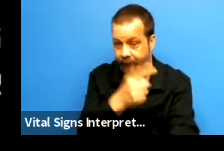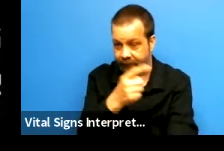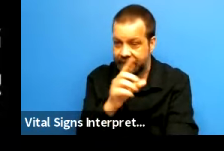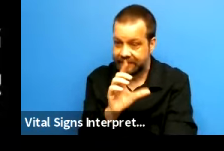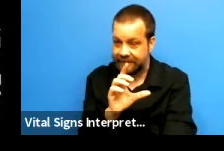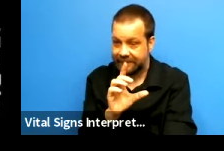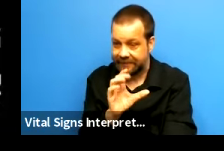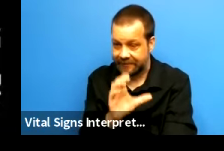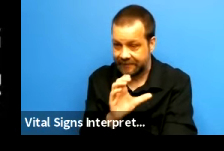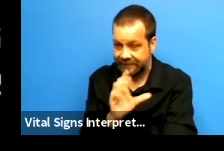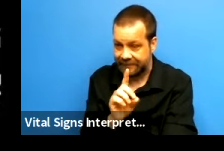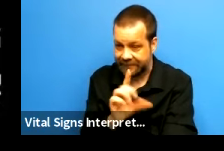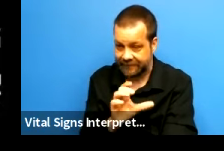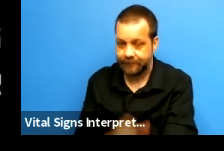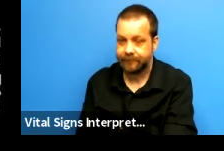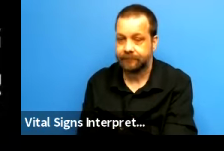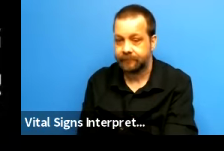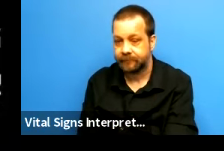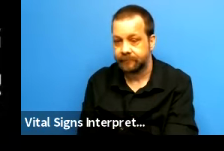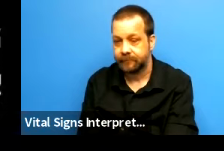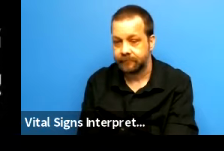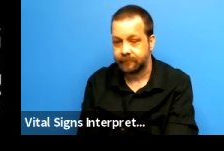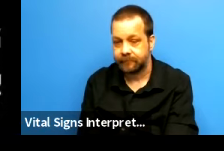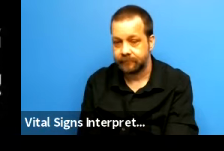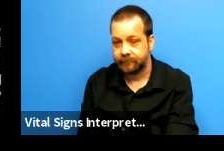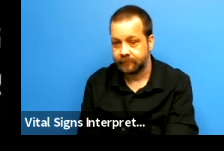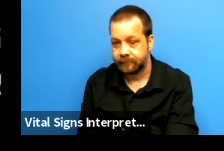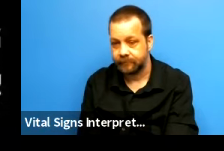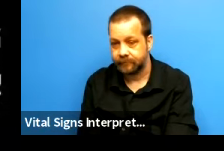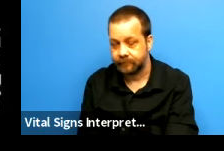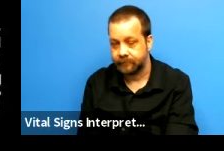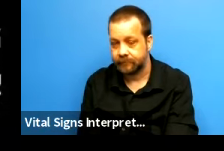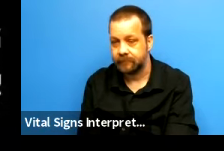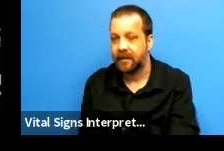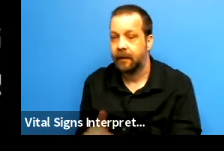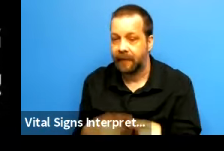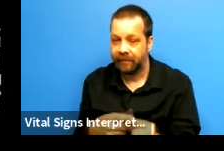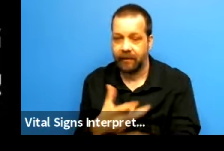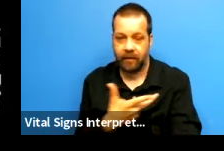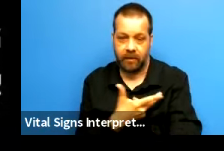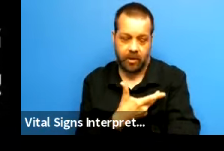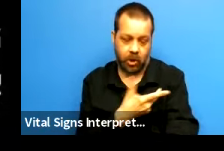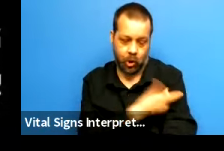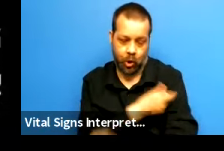about essential workers and the COVID vaccine communication toolkit specifically for